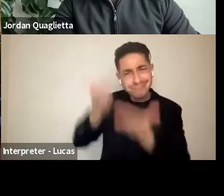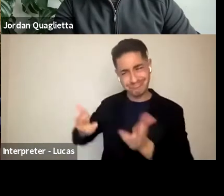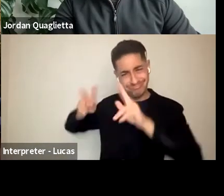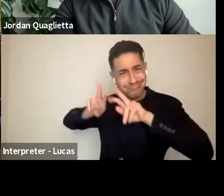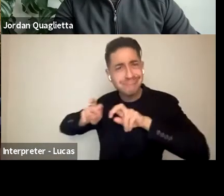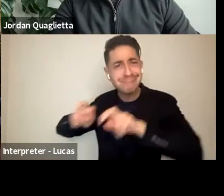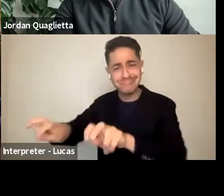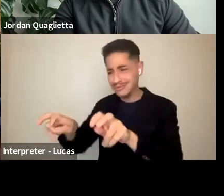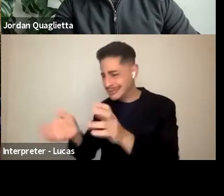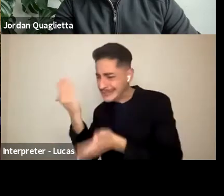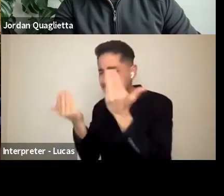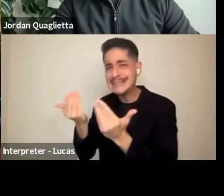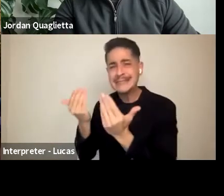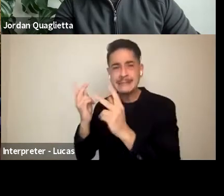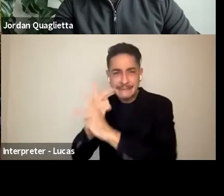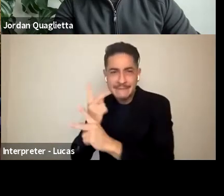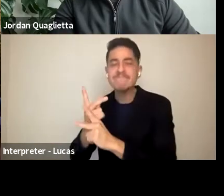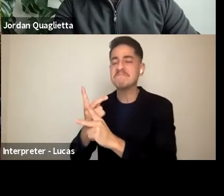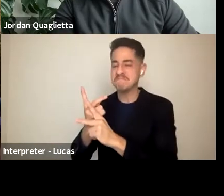it and create a game plan and roll out from there.